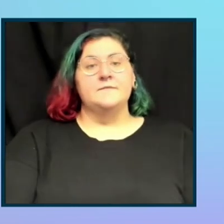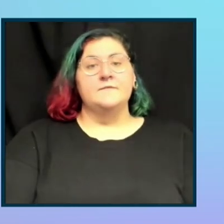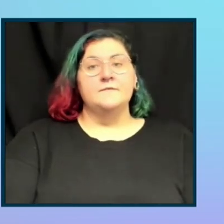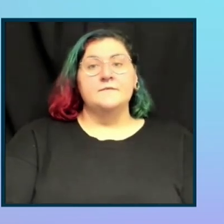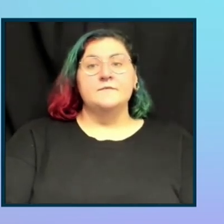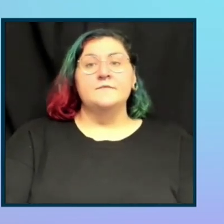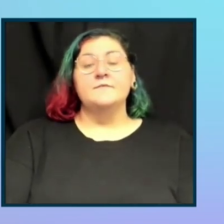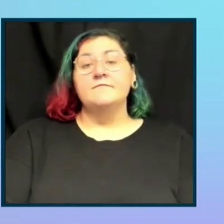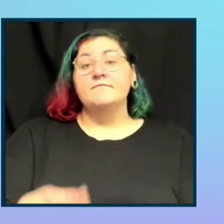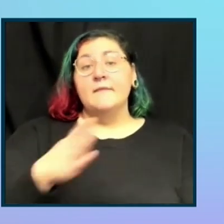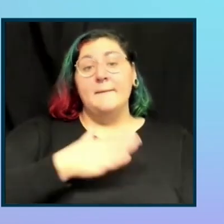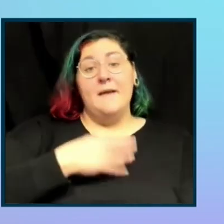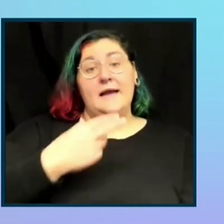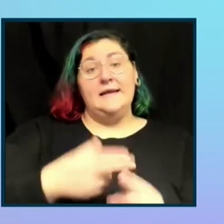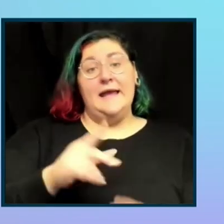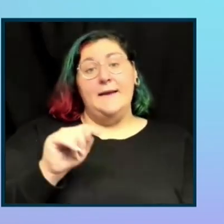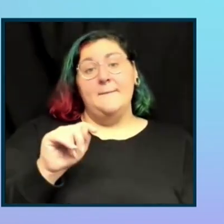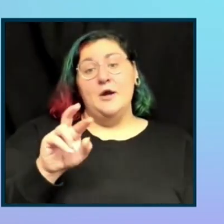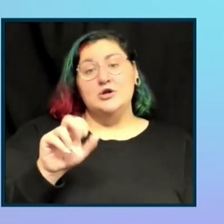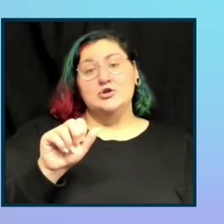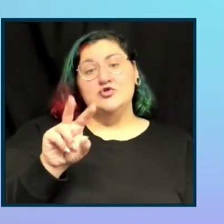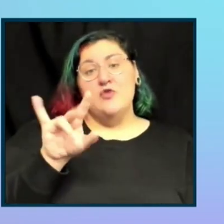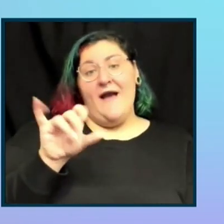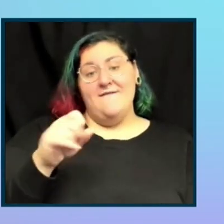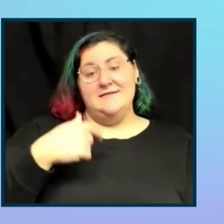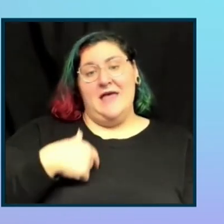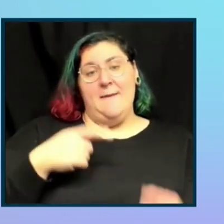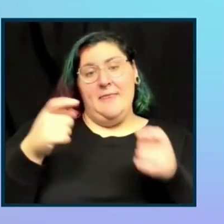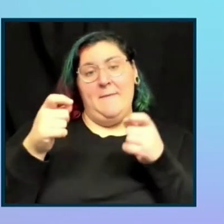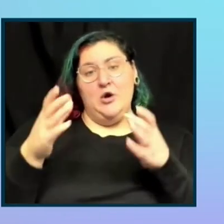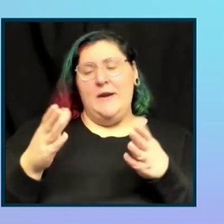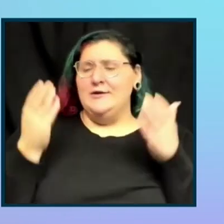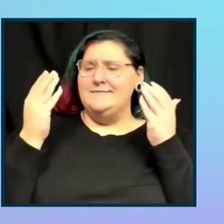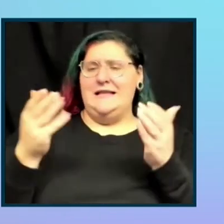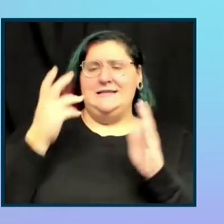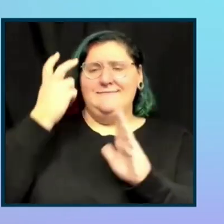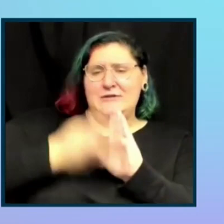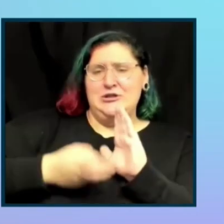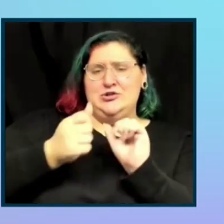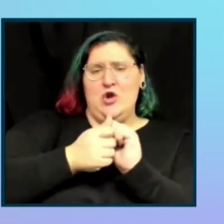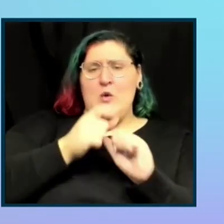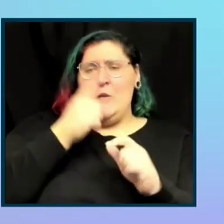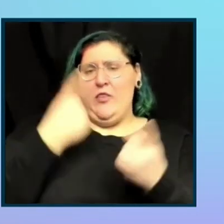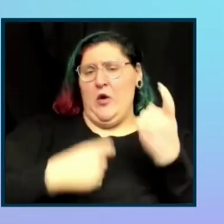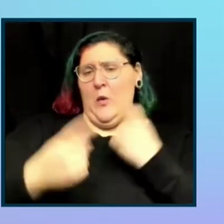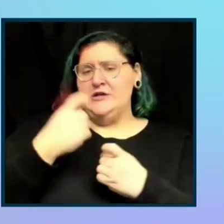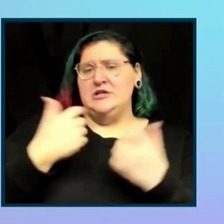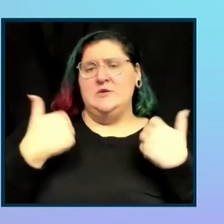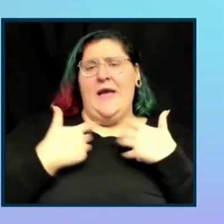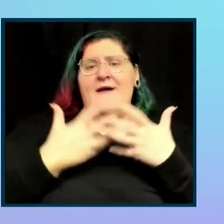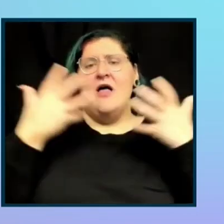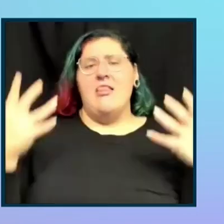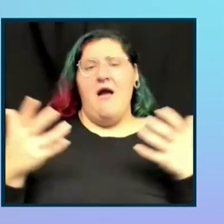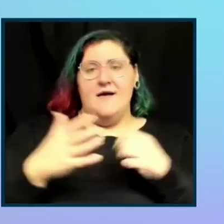And let's just dive right into the questions 'cause we have a lot and thank you for... And by the way sorry, the links are now.